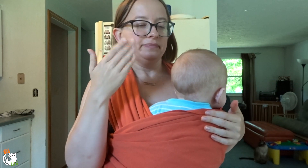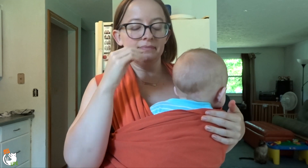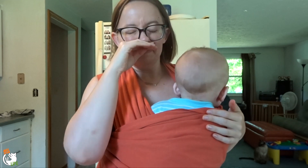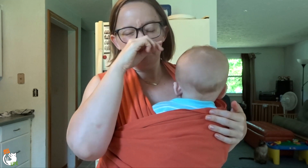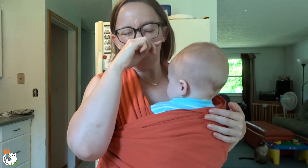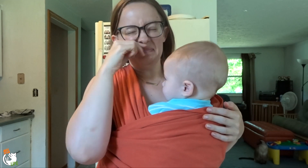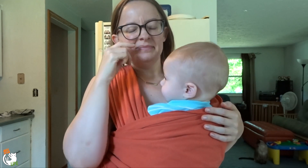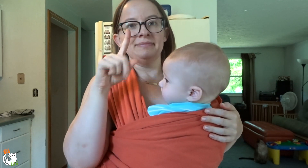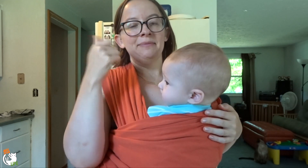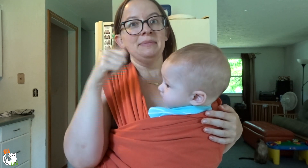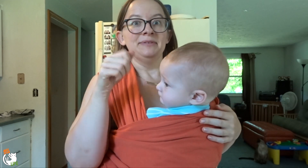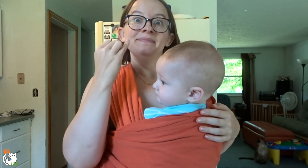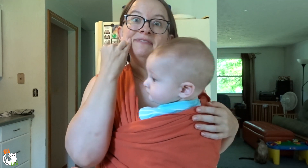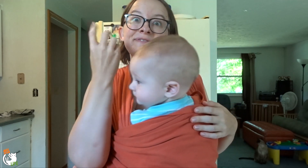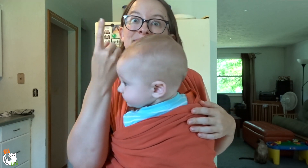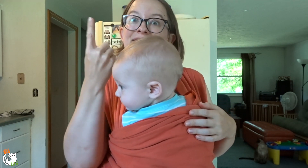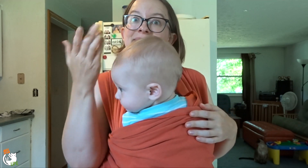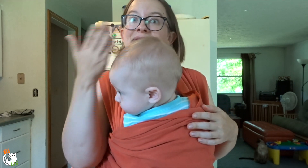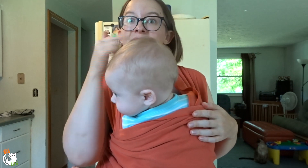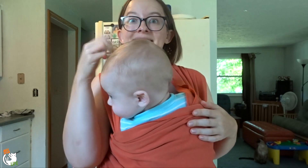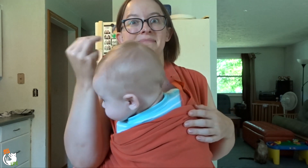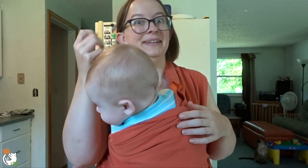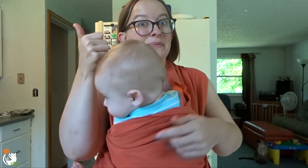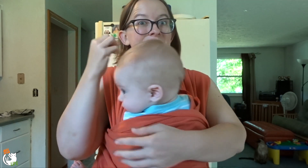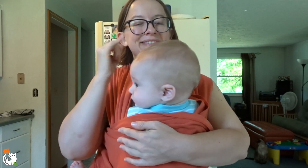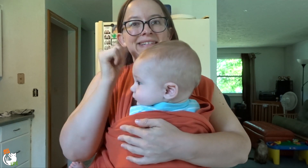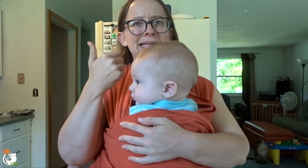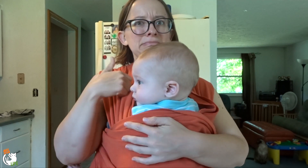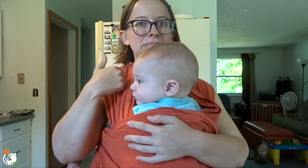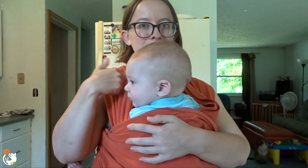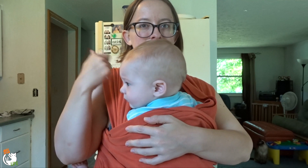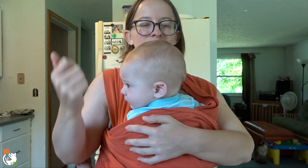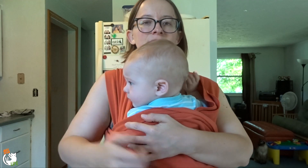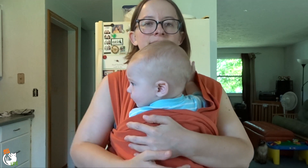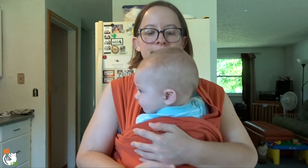But whatever, I don't remember. So if I blogged something before this cool, if not, sorry.